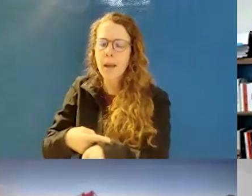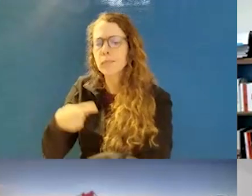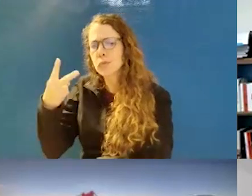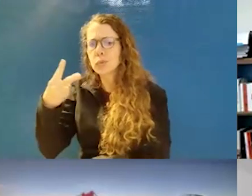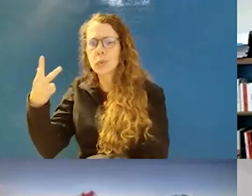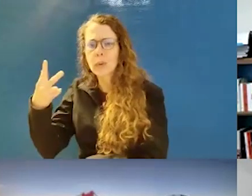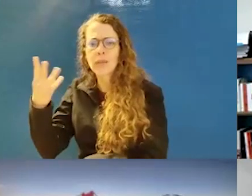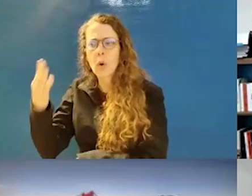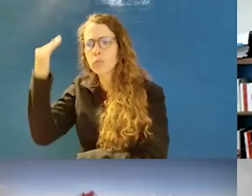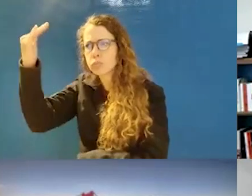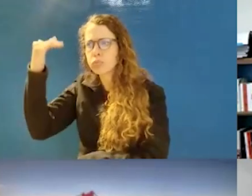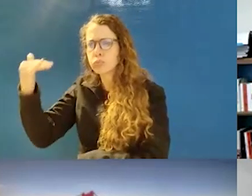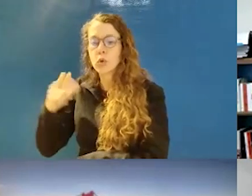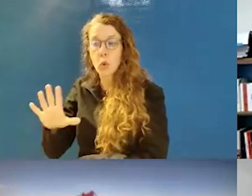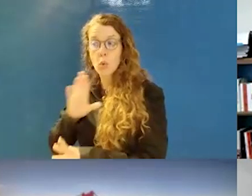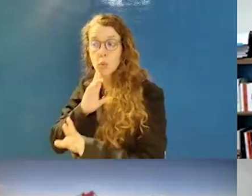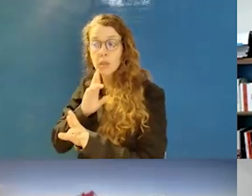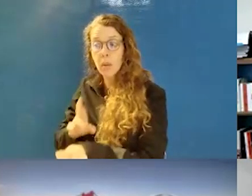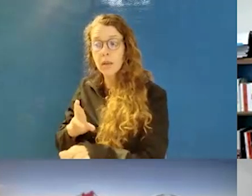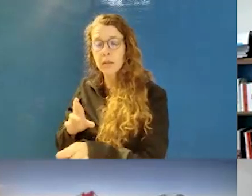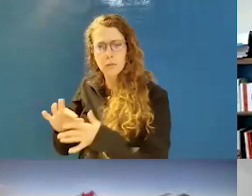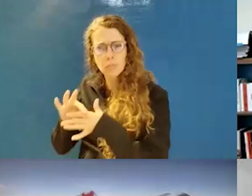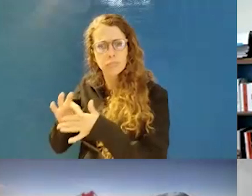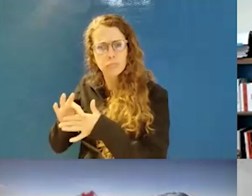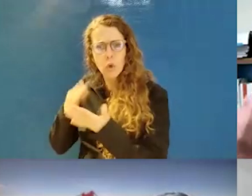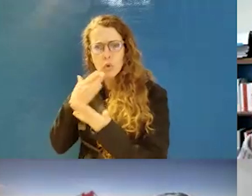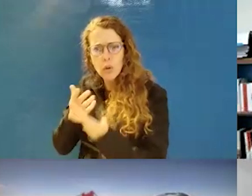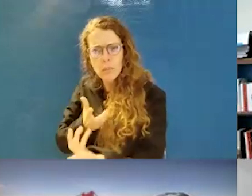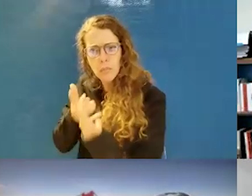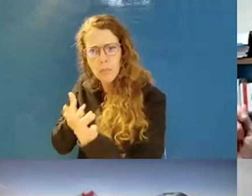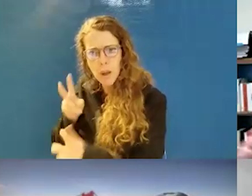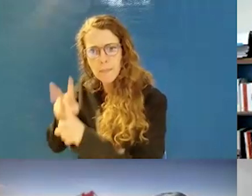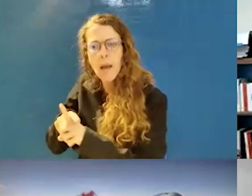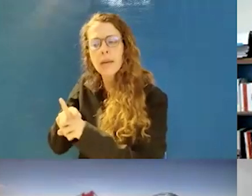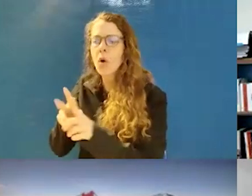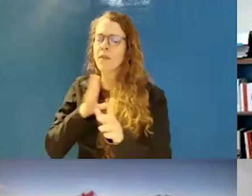and the responses that you give are substantive, then. Okay. Then they're going to check that off.